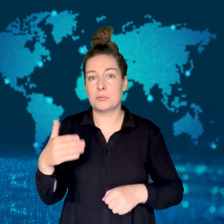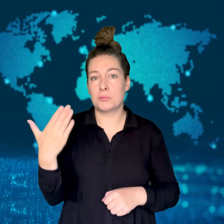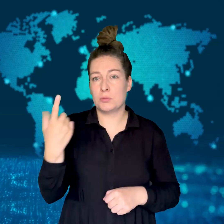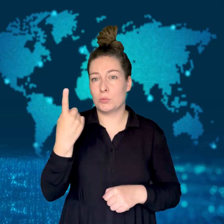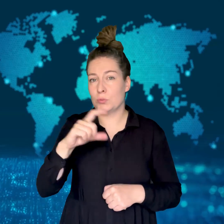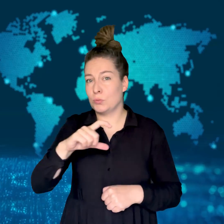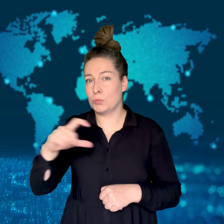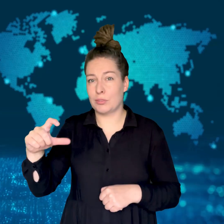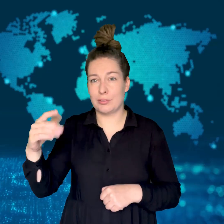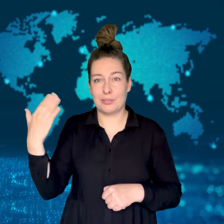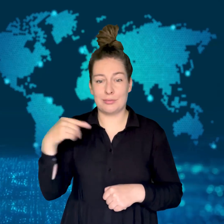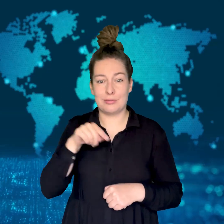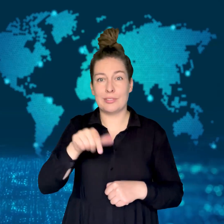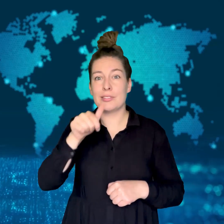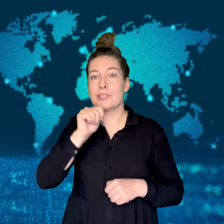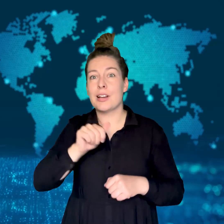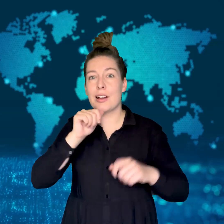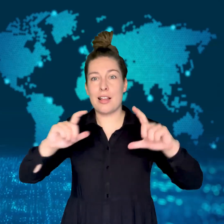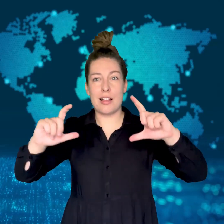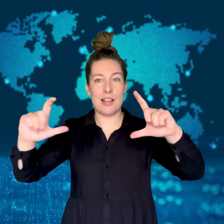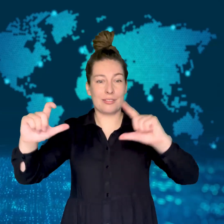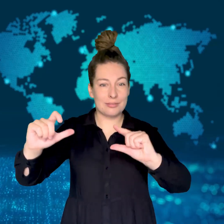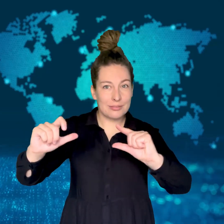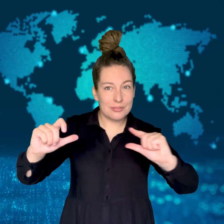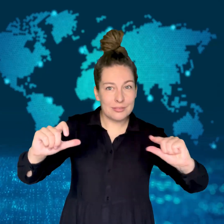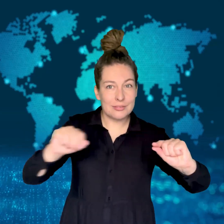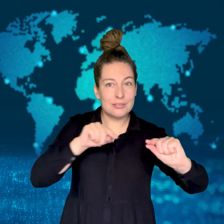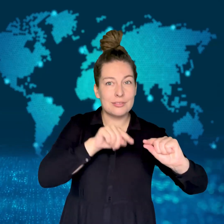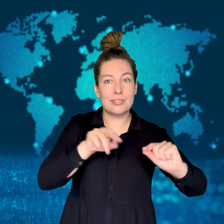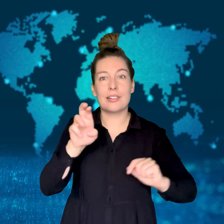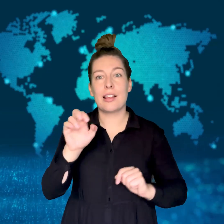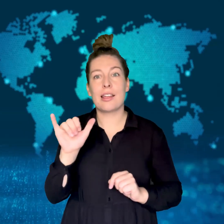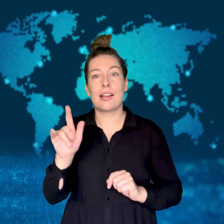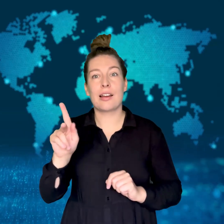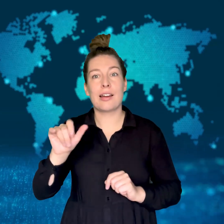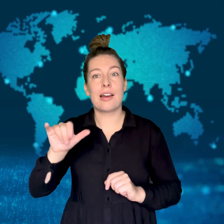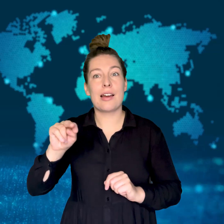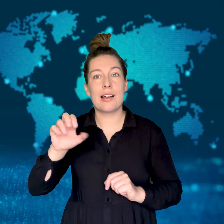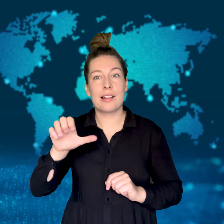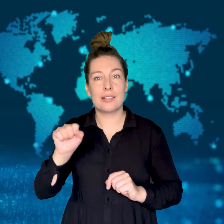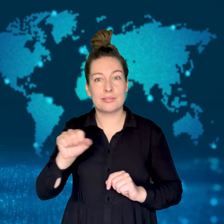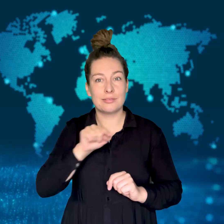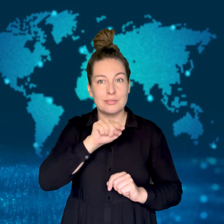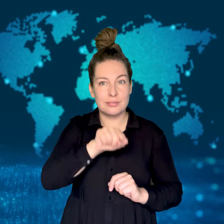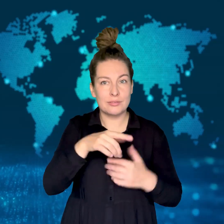In addition, there have been thousands of small earthquakes in the area.